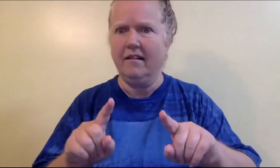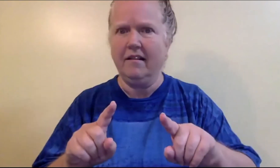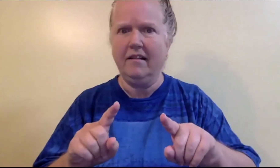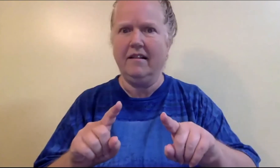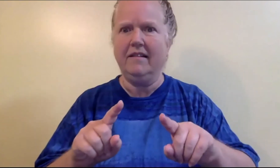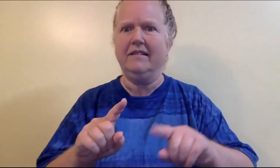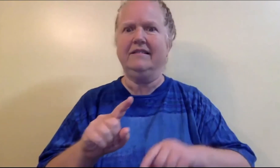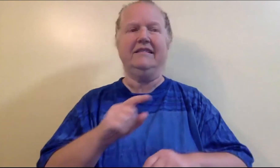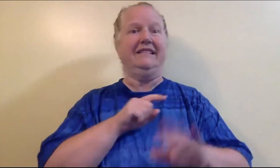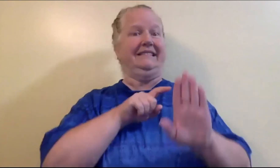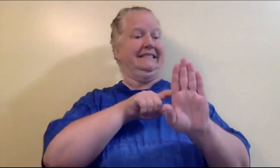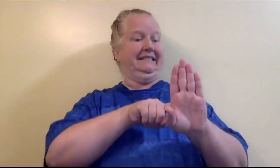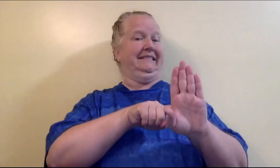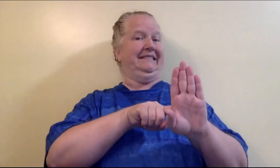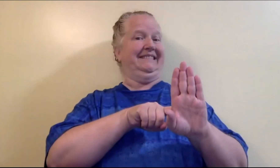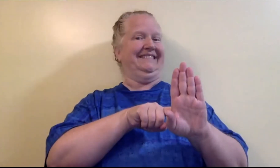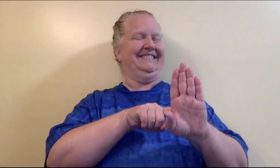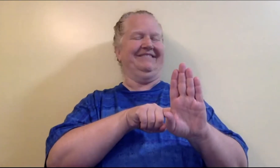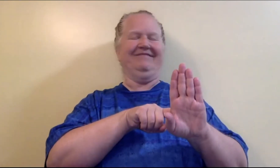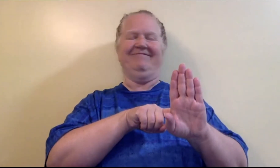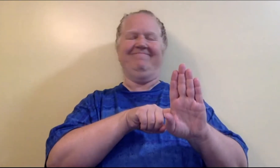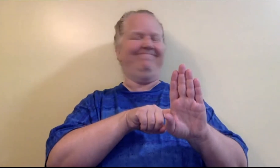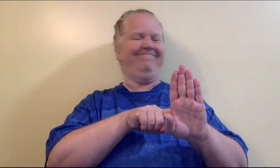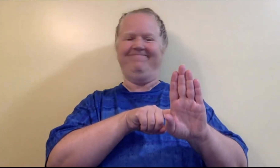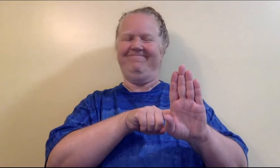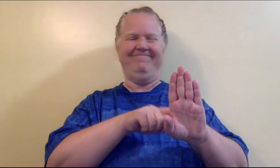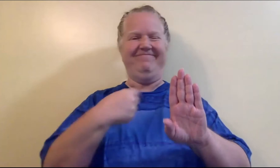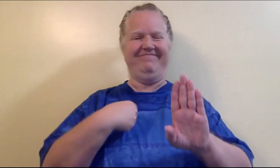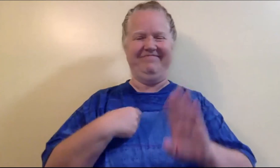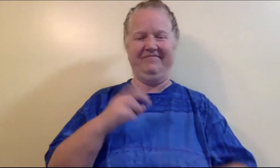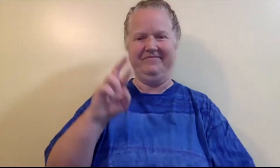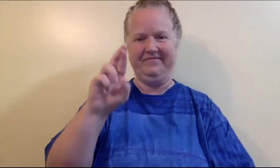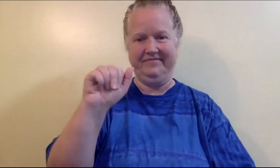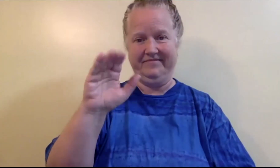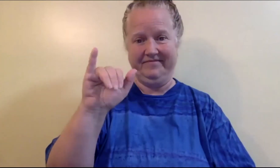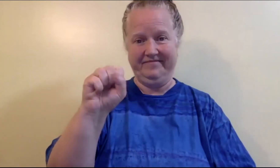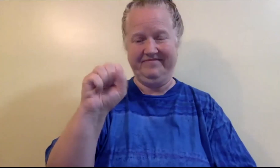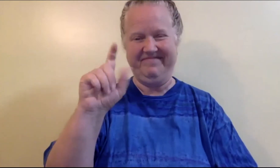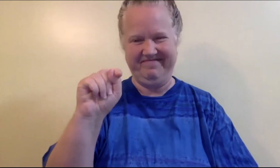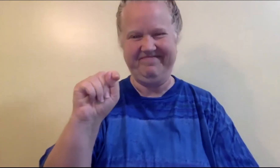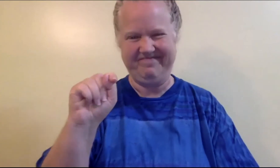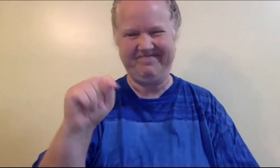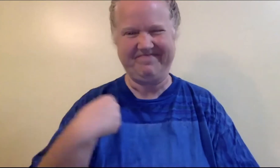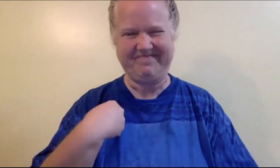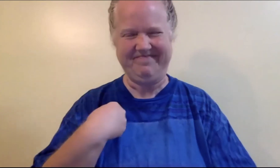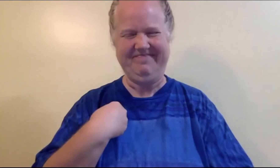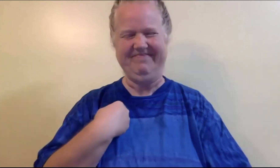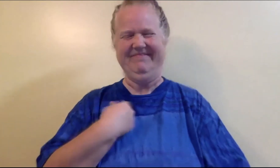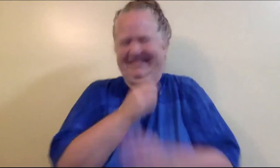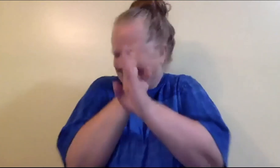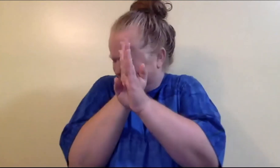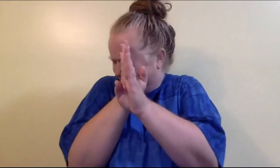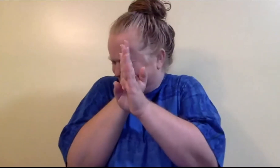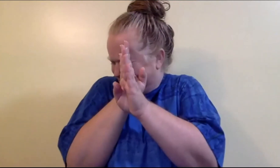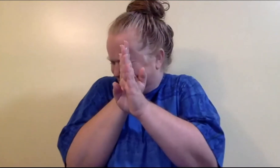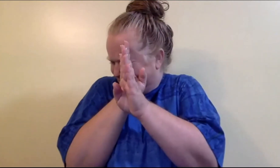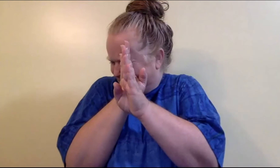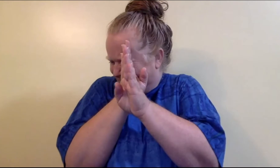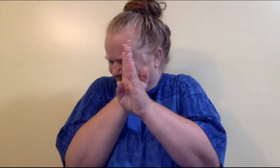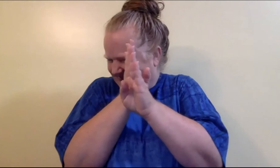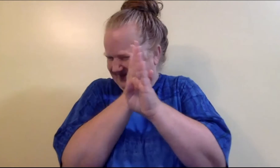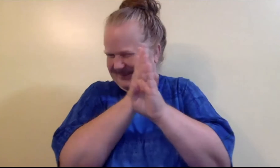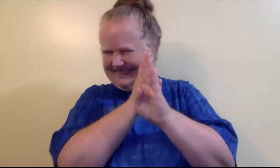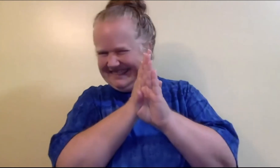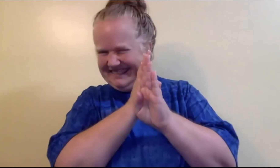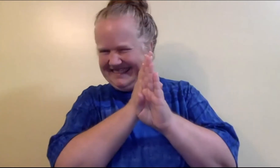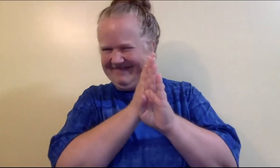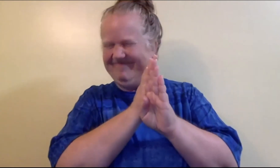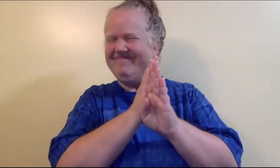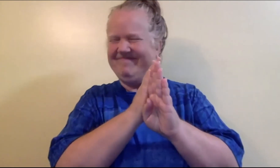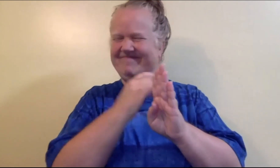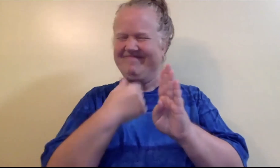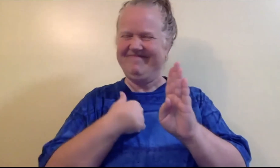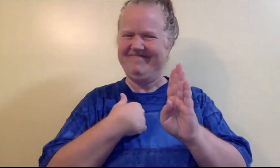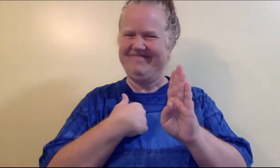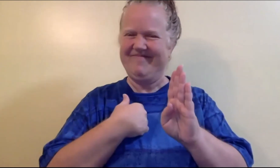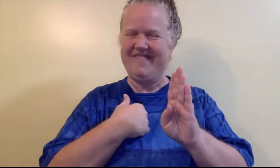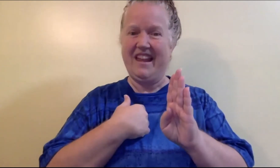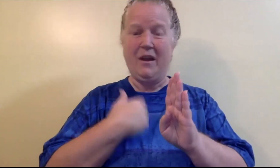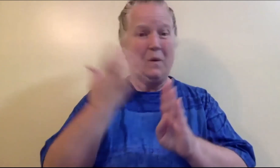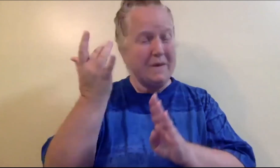What they don't see is that I am racist. I turned a blind eye.